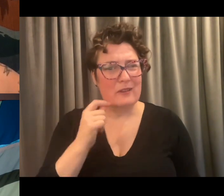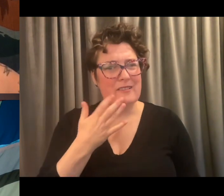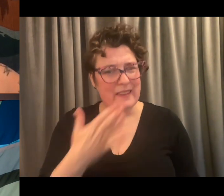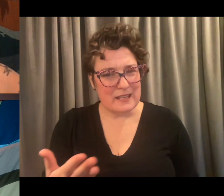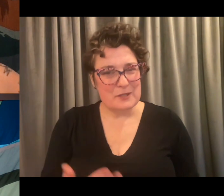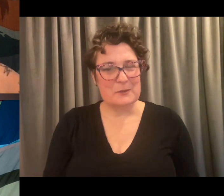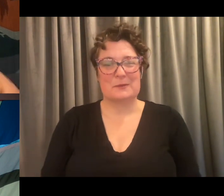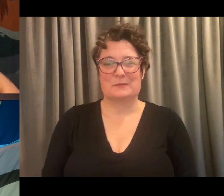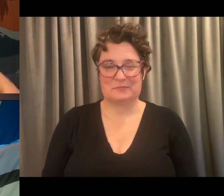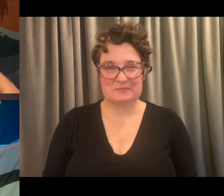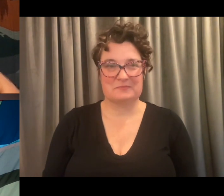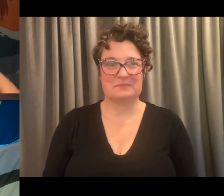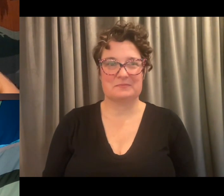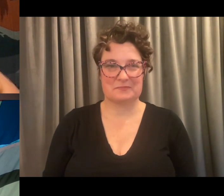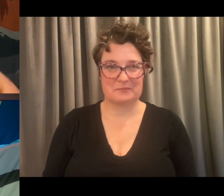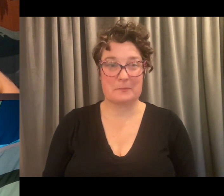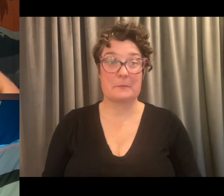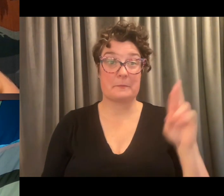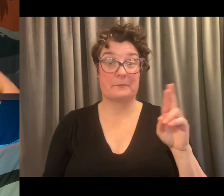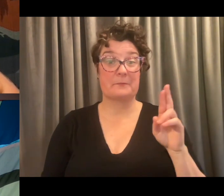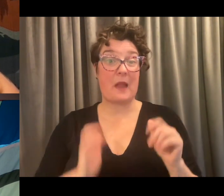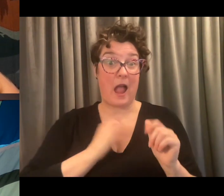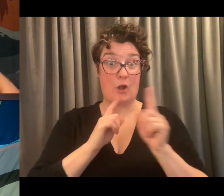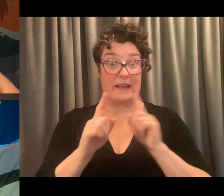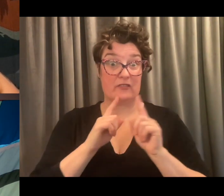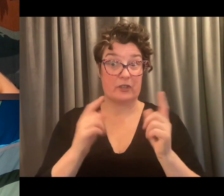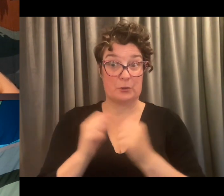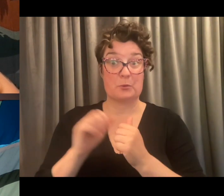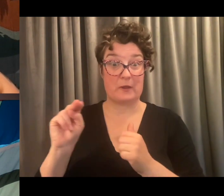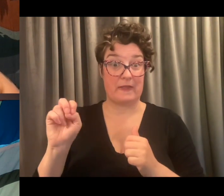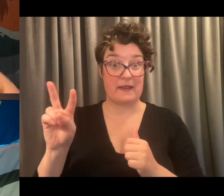Rebekah: and, and our interview with Never this month, I had to leave early.